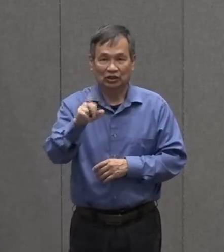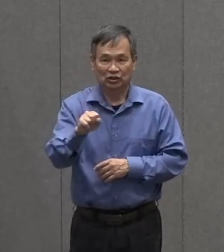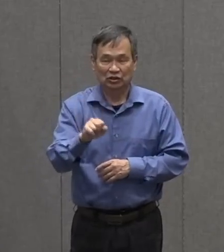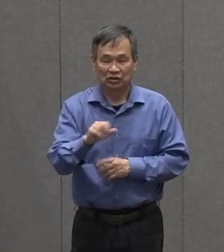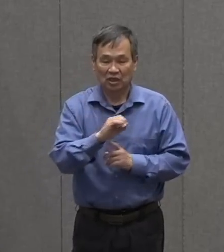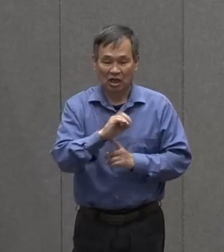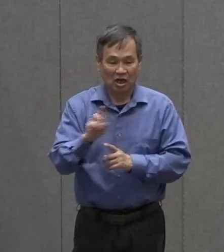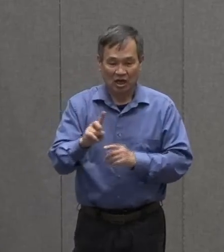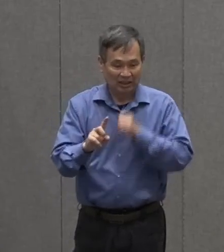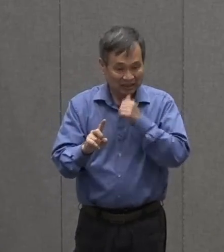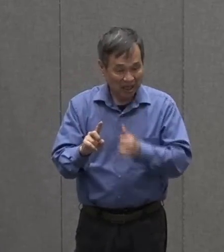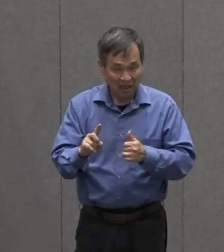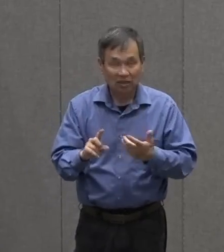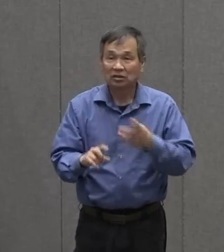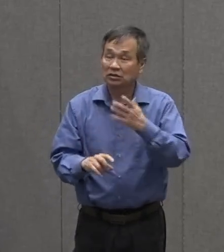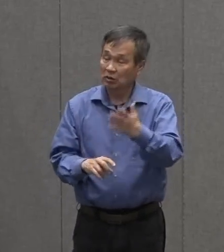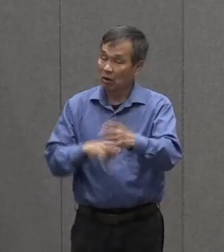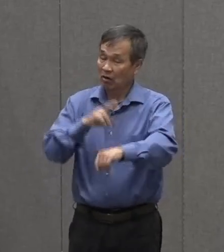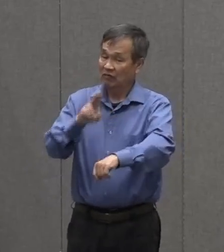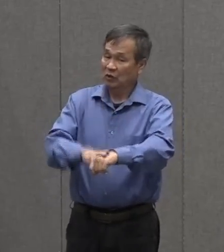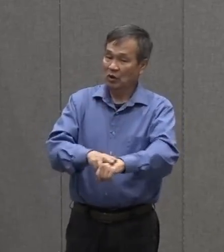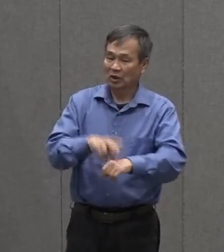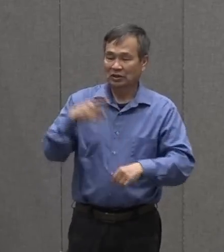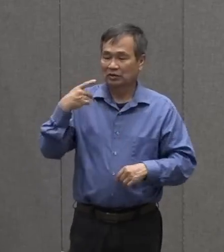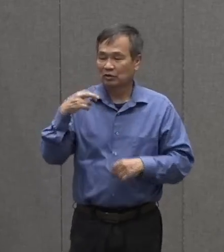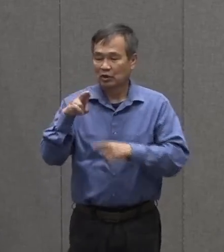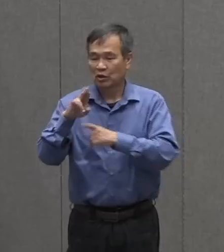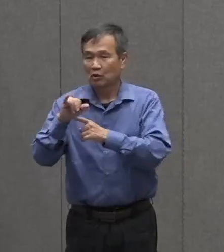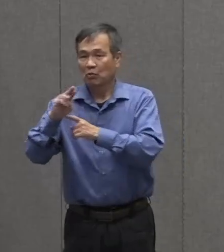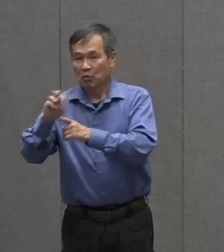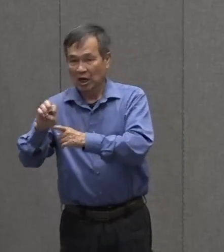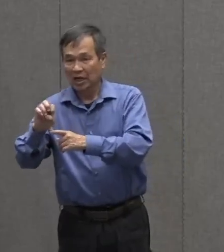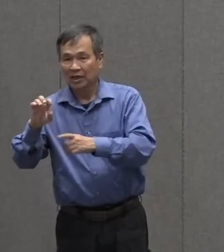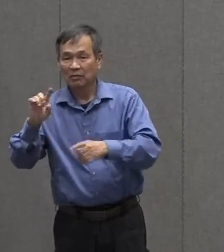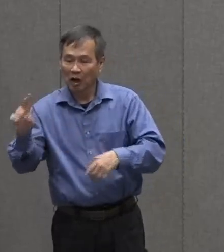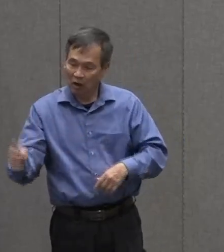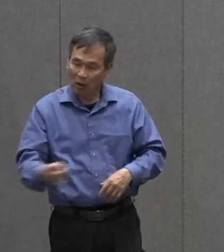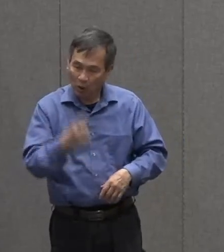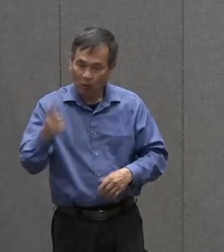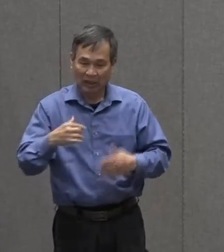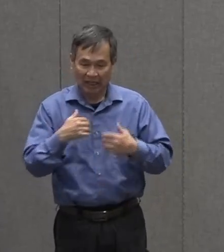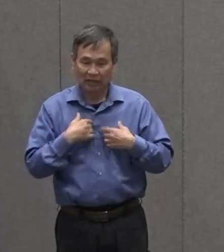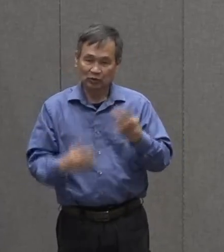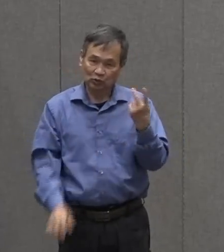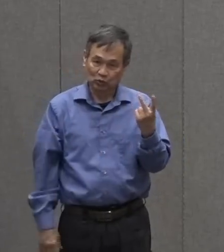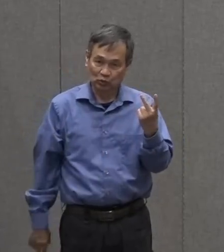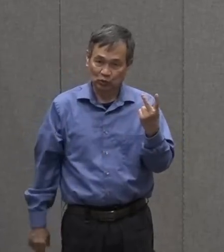And and of course, when you do have a prime number, it only has two. And so it would be really quick